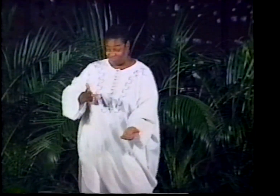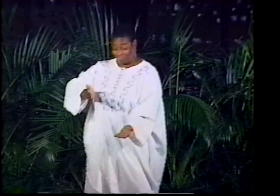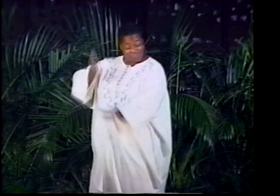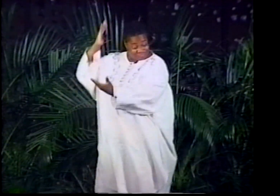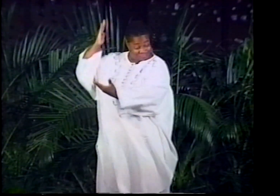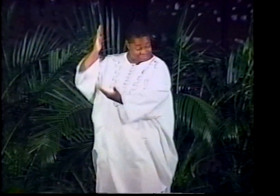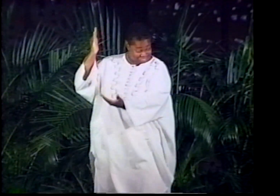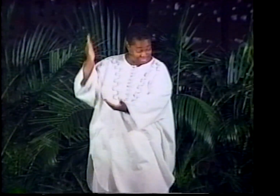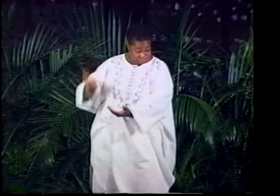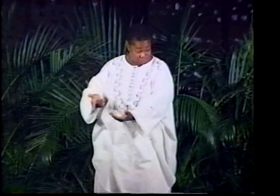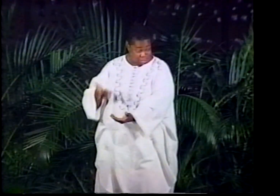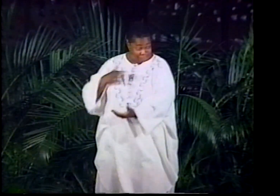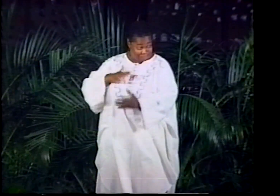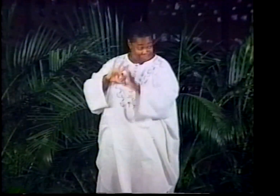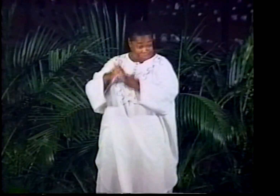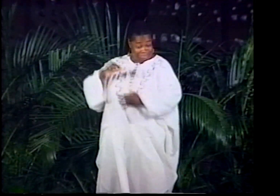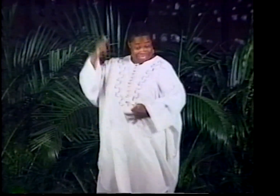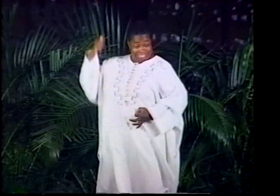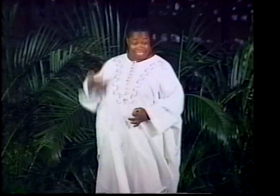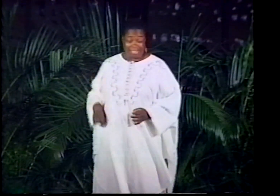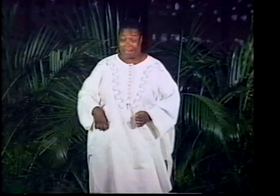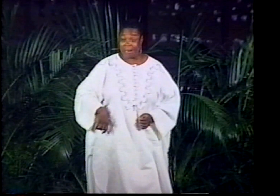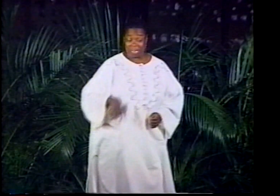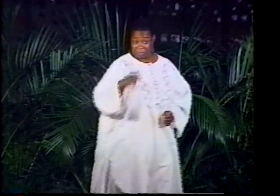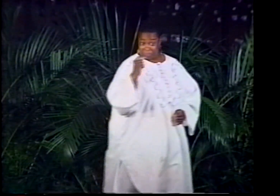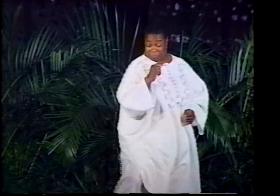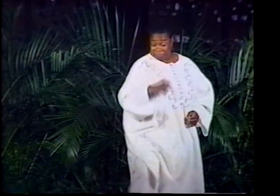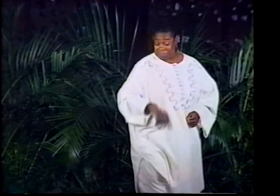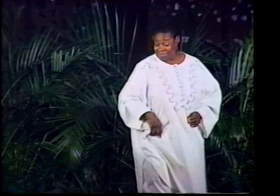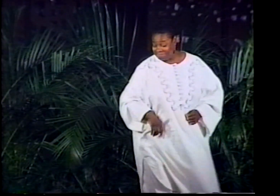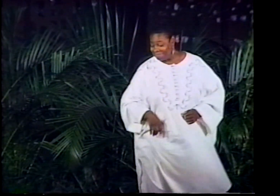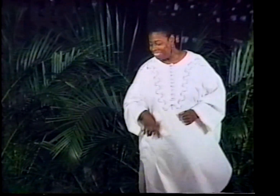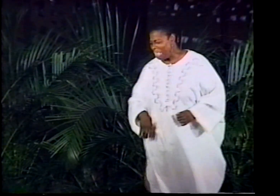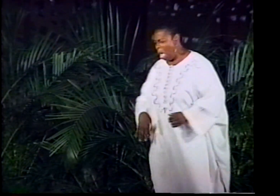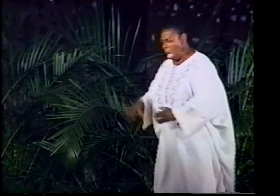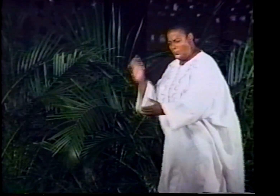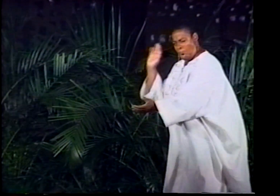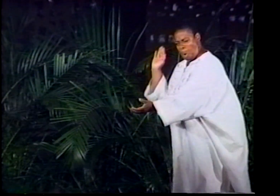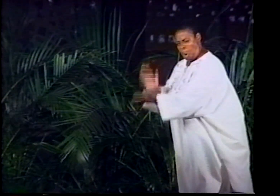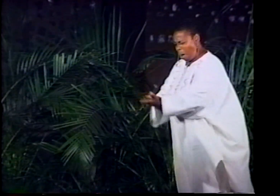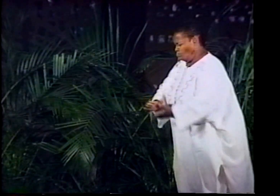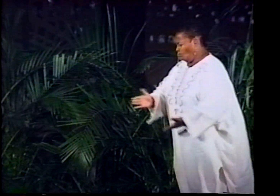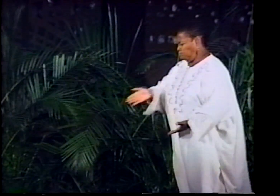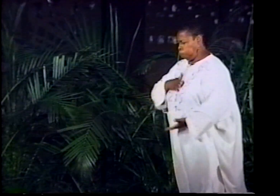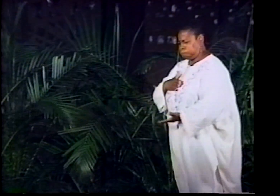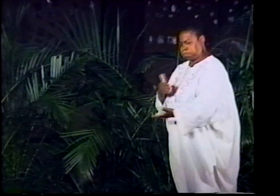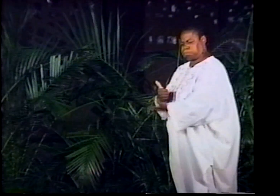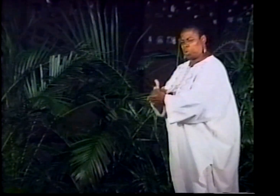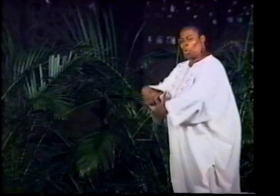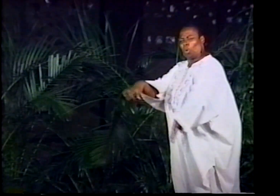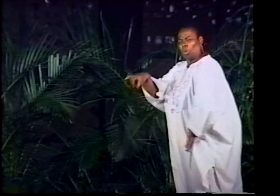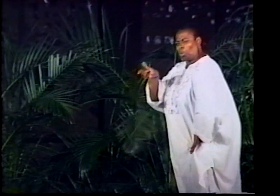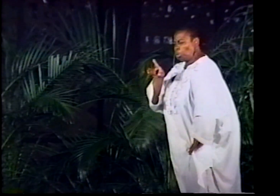When the ant asked for assistance to try to move this crumb to his ant hole. The beetle said, “No problem.